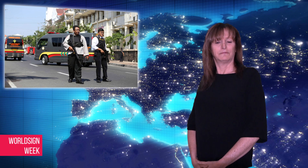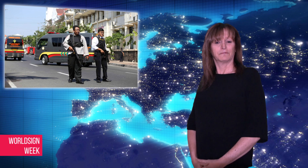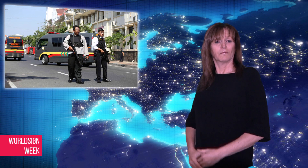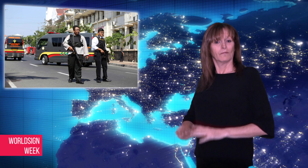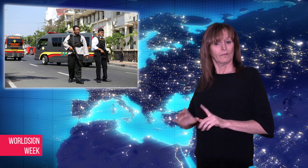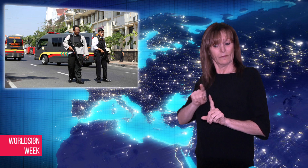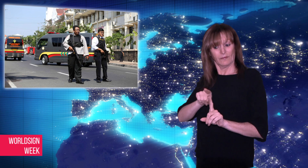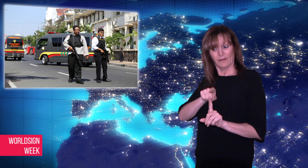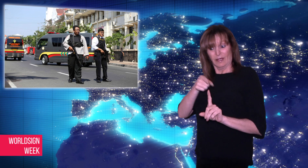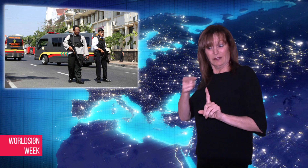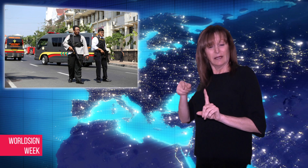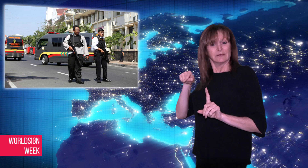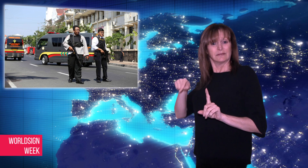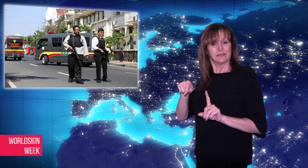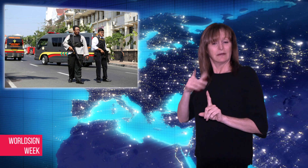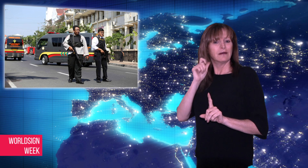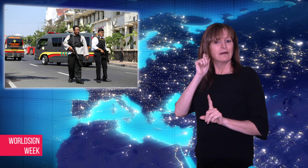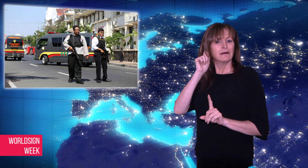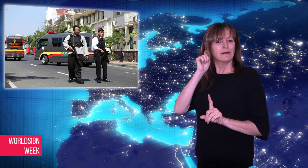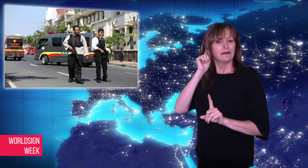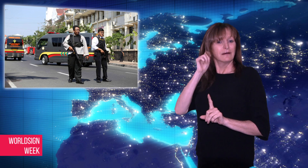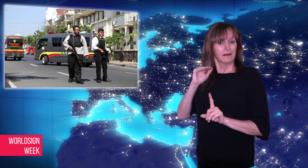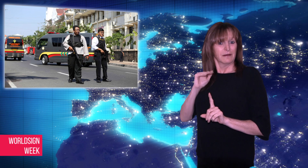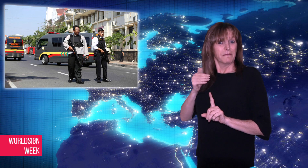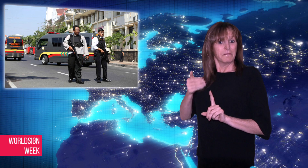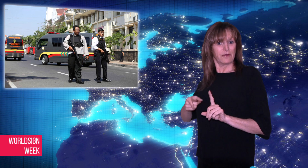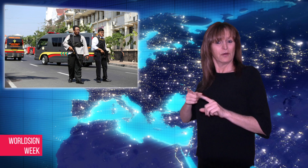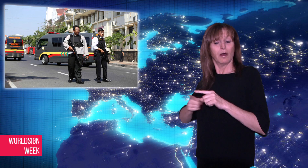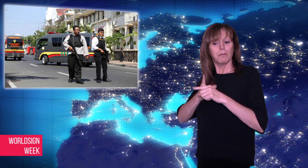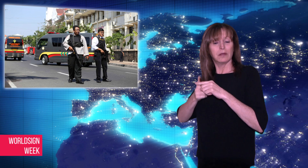at another church, and finally, two